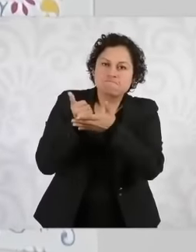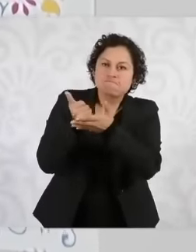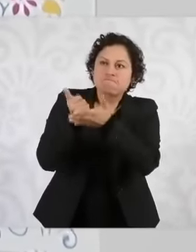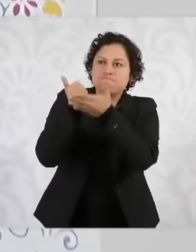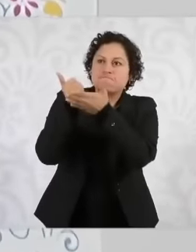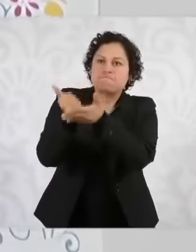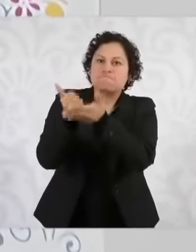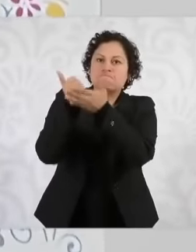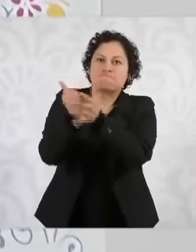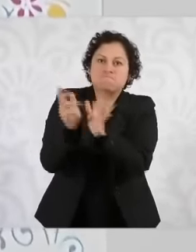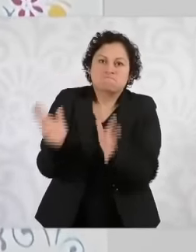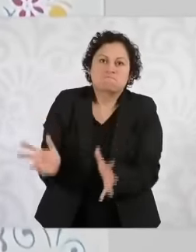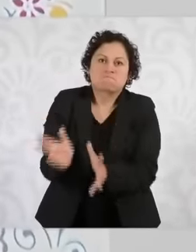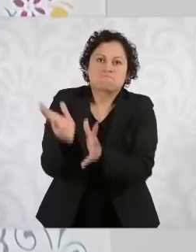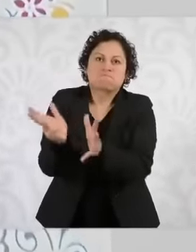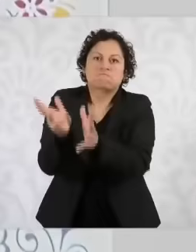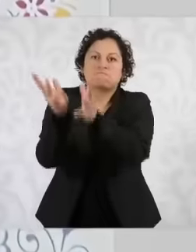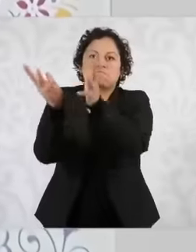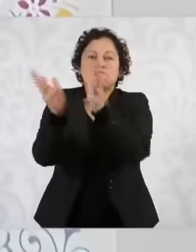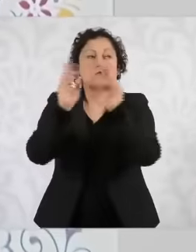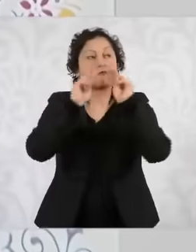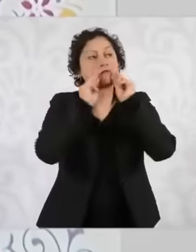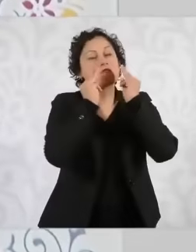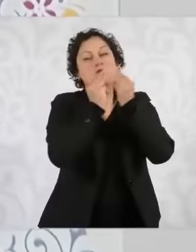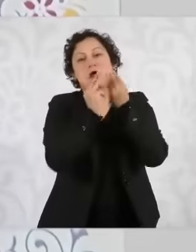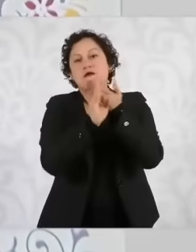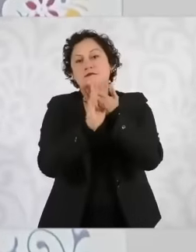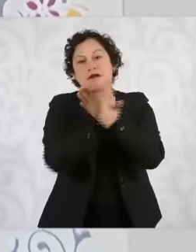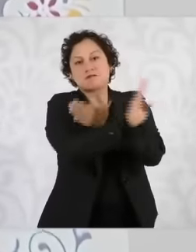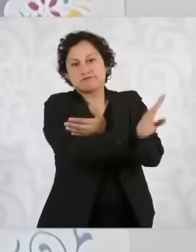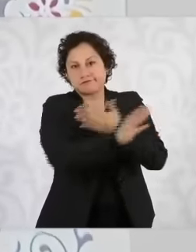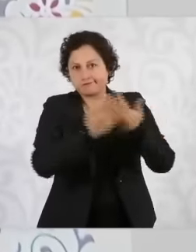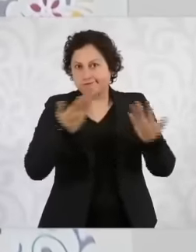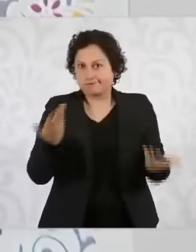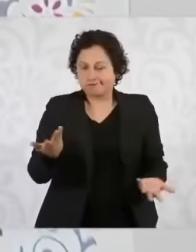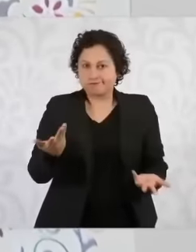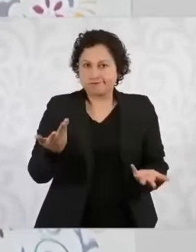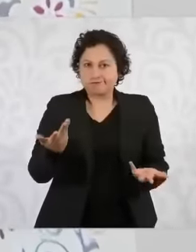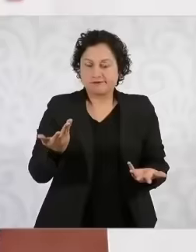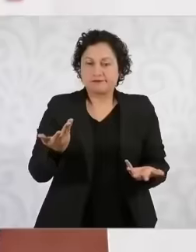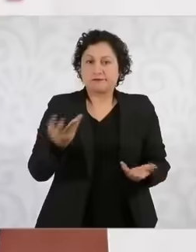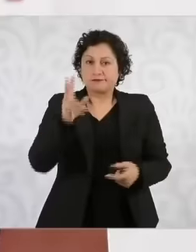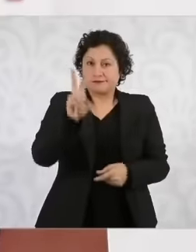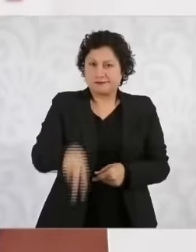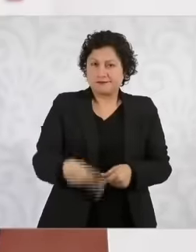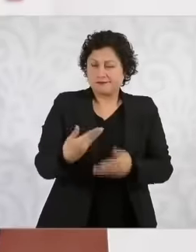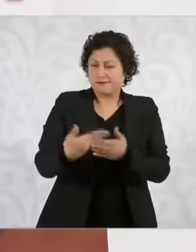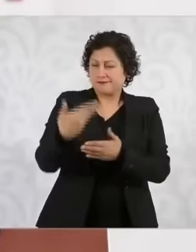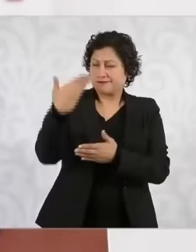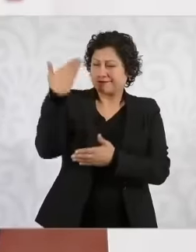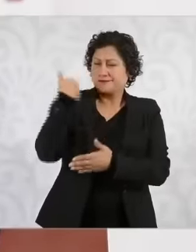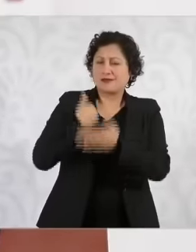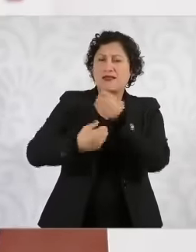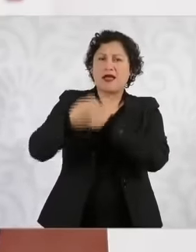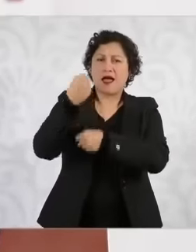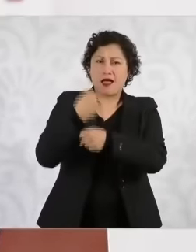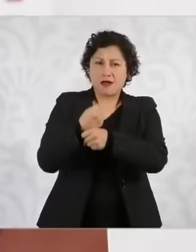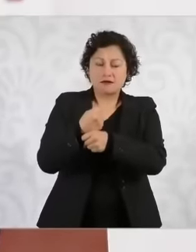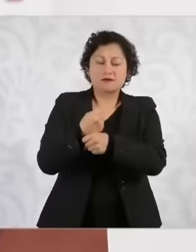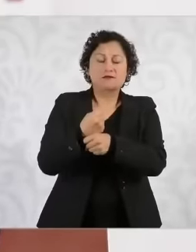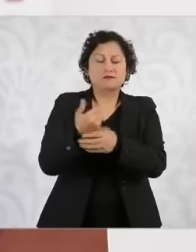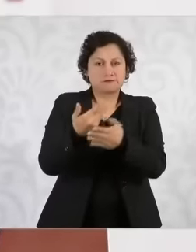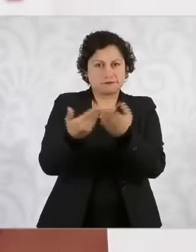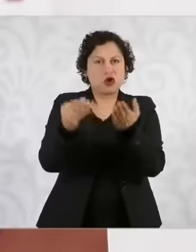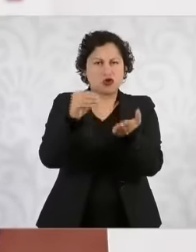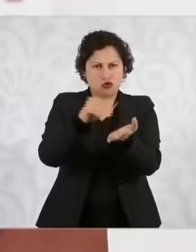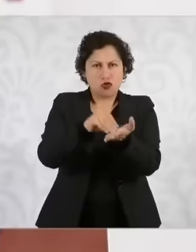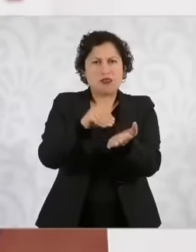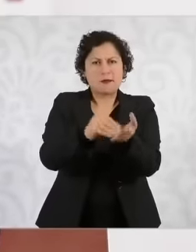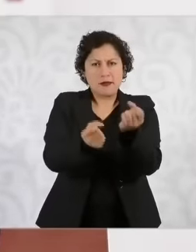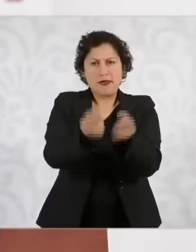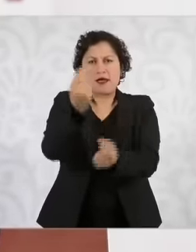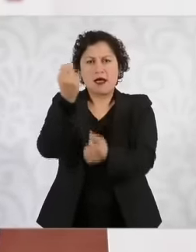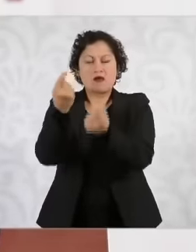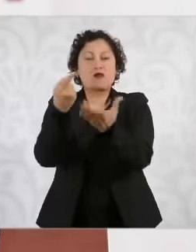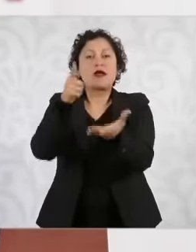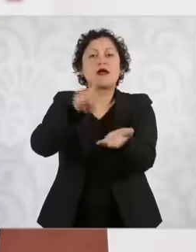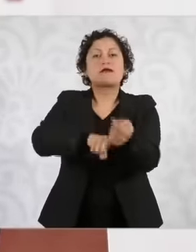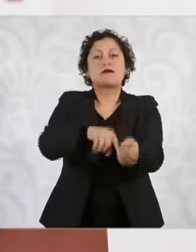part of something that for years was still seen in television series as if it were a